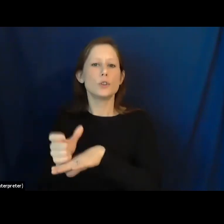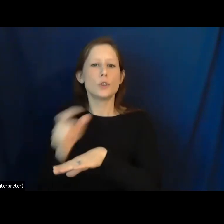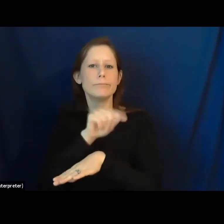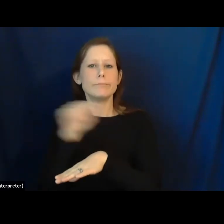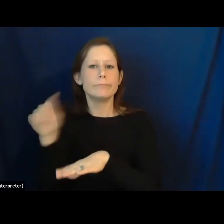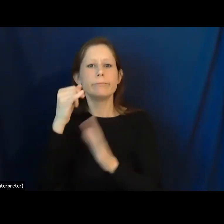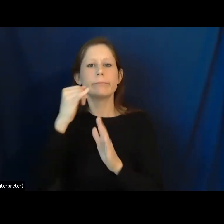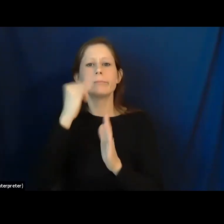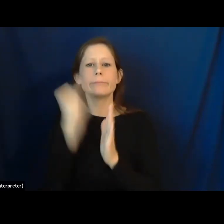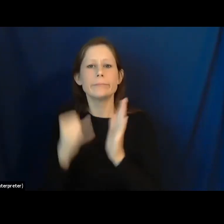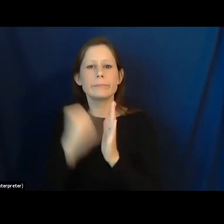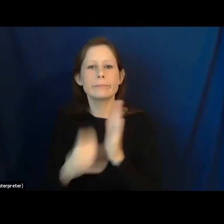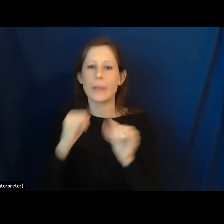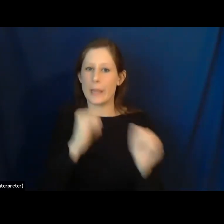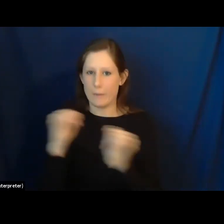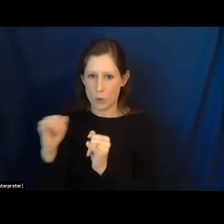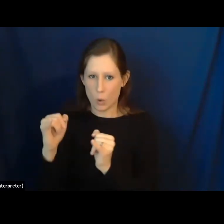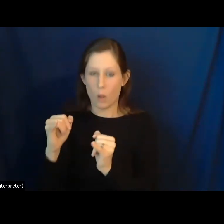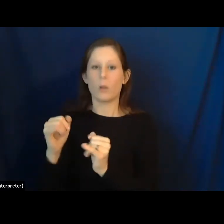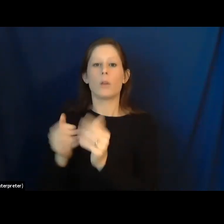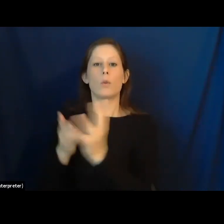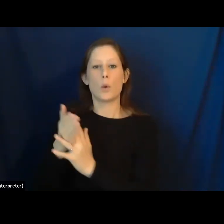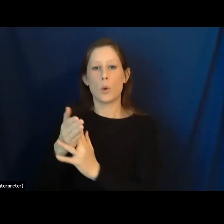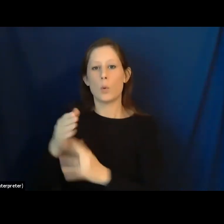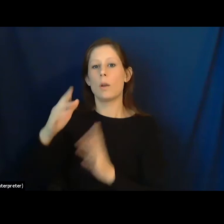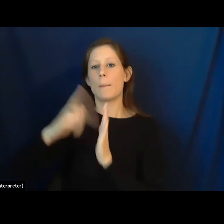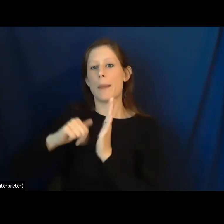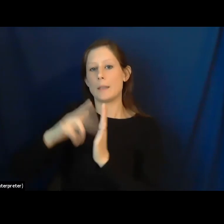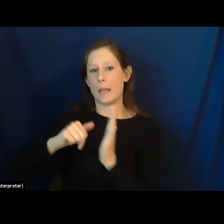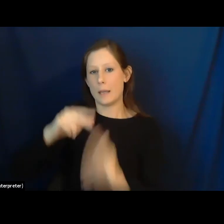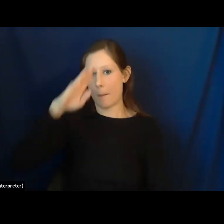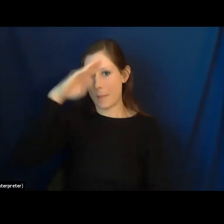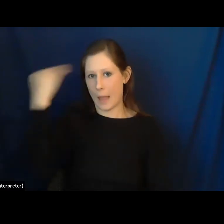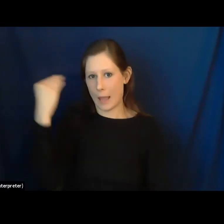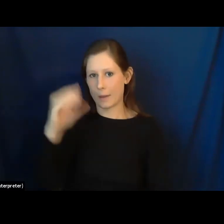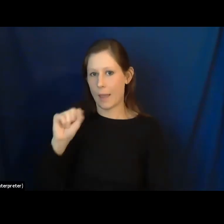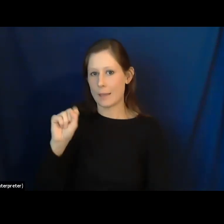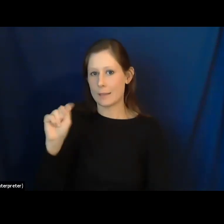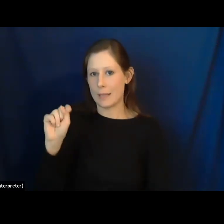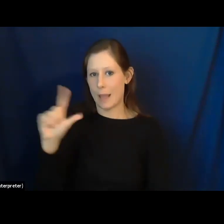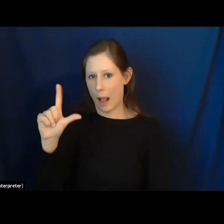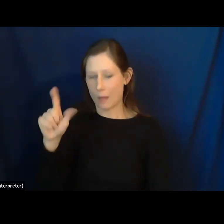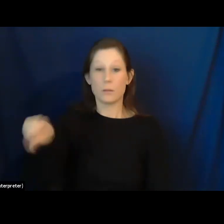a collaboration with PaintedBlackSTL. PaintedBlackSTL had done a number of murals during the Black